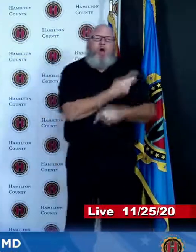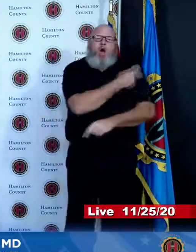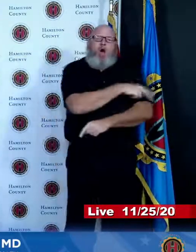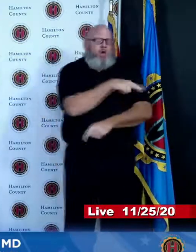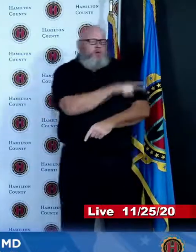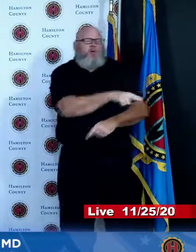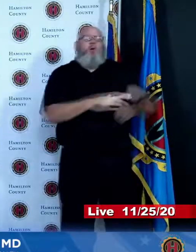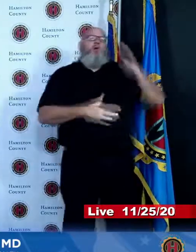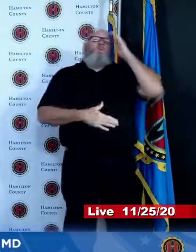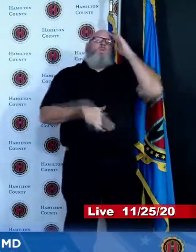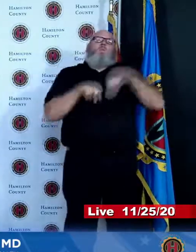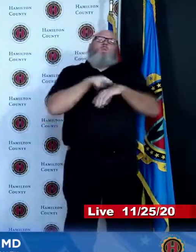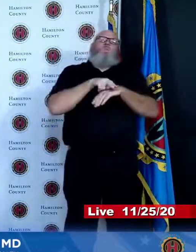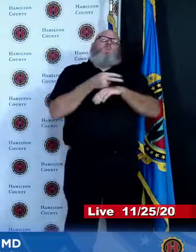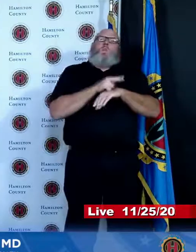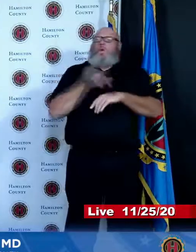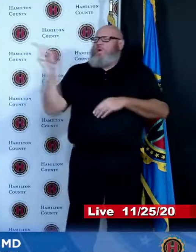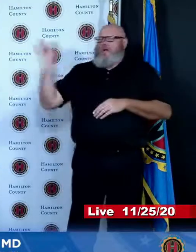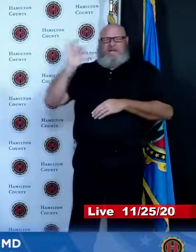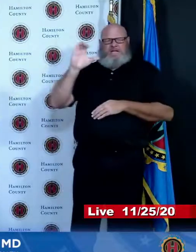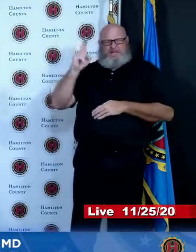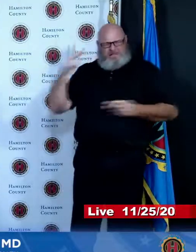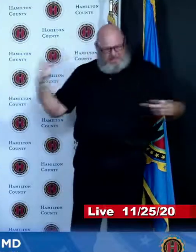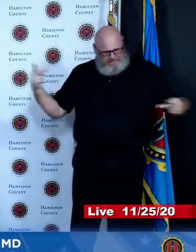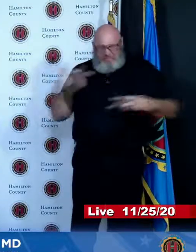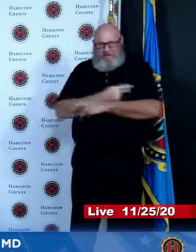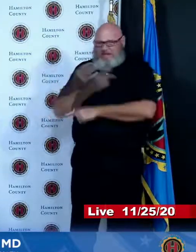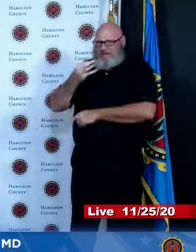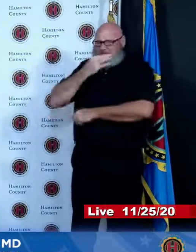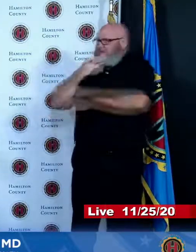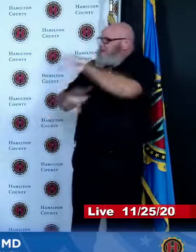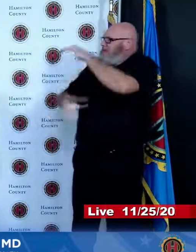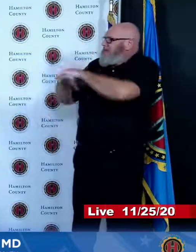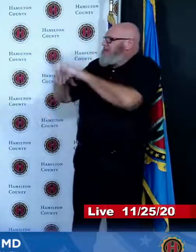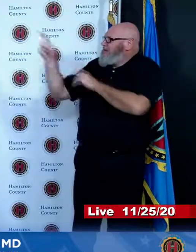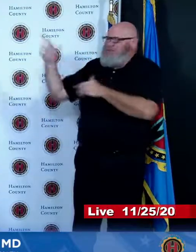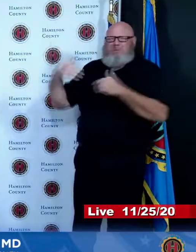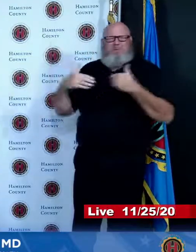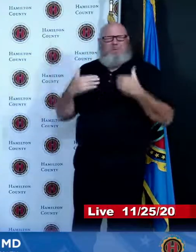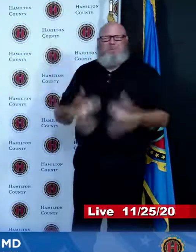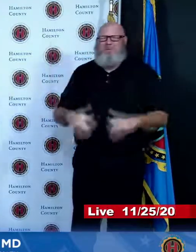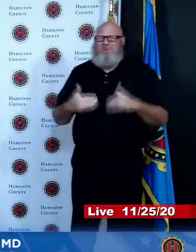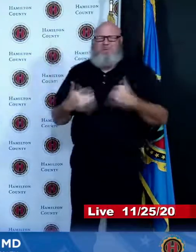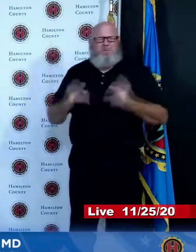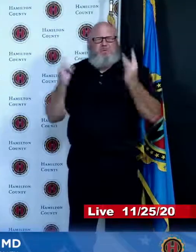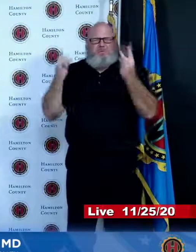these patients and I see that that stress kind of wearing on people my colleagues my